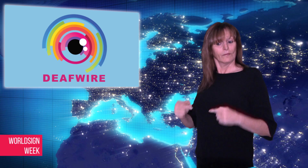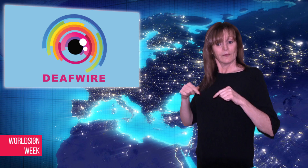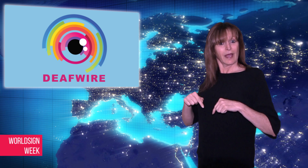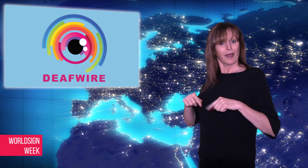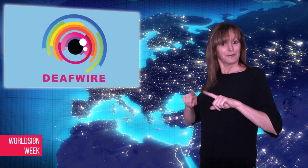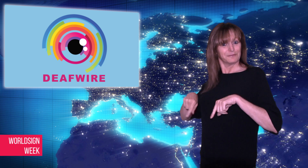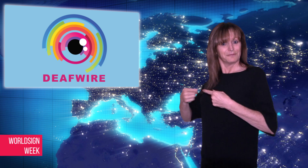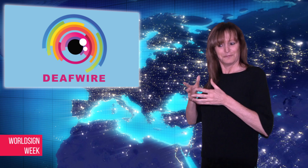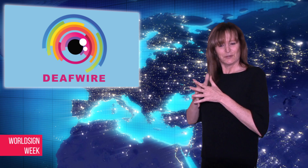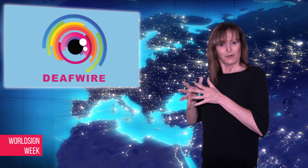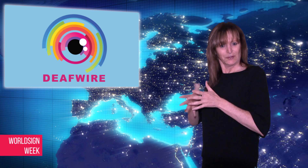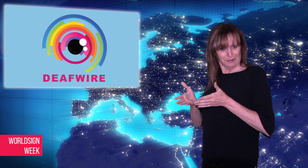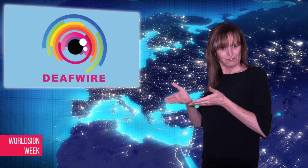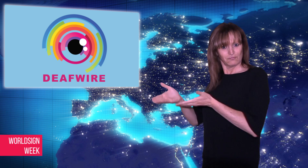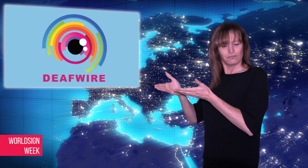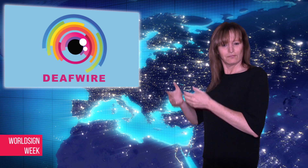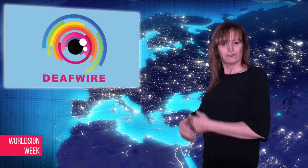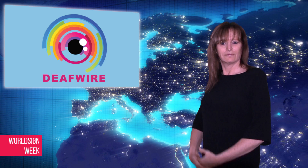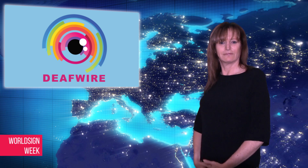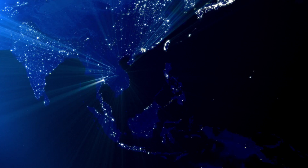Now, let’s go to next story.